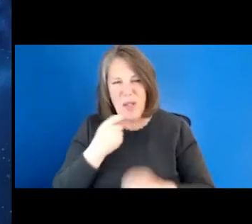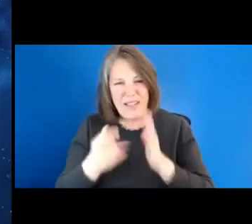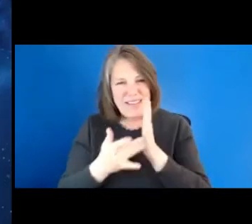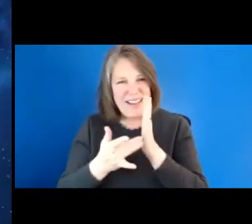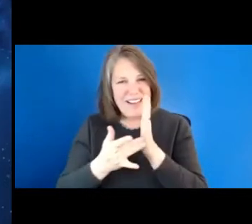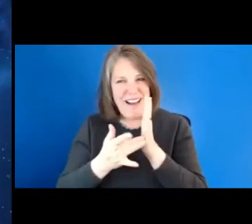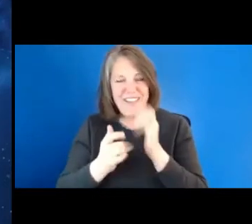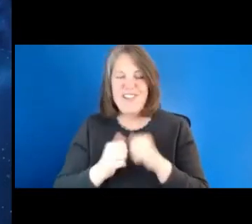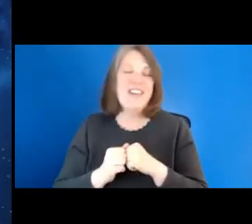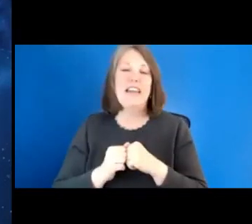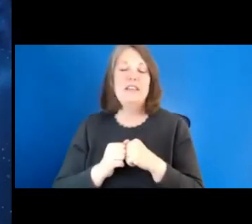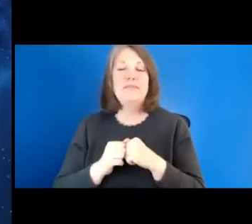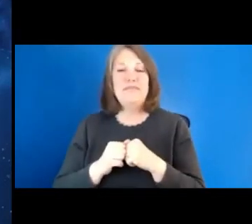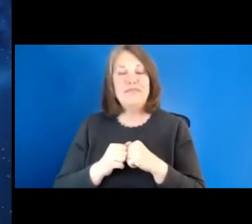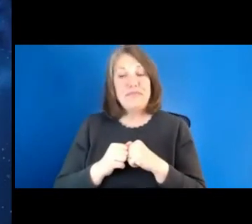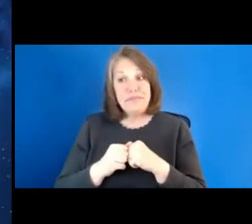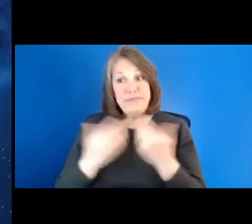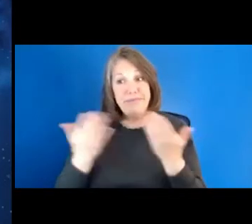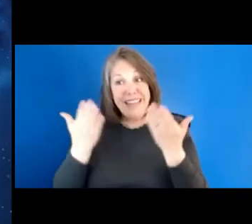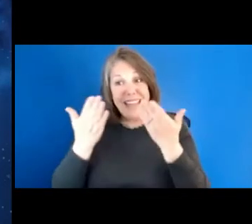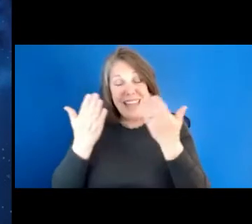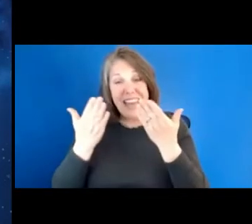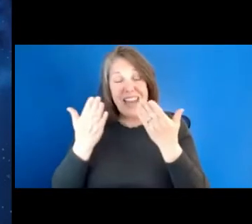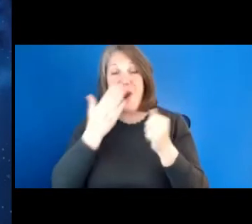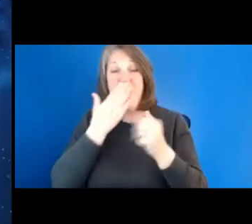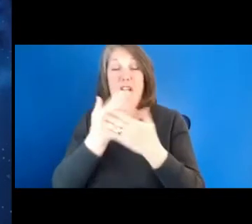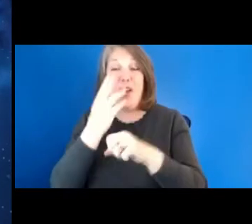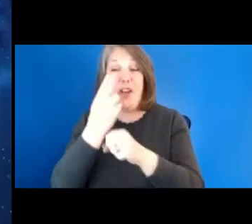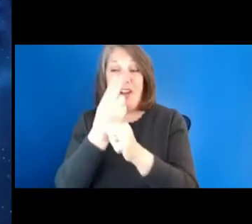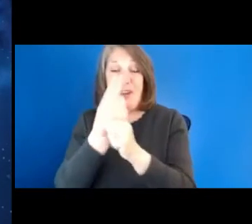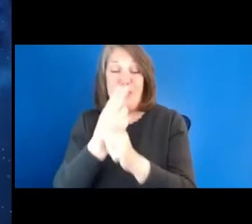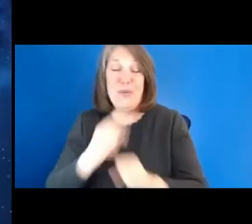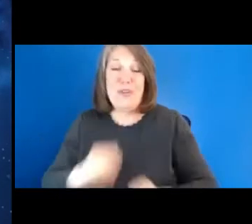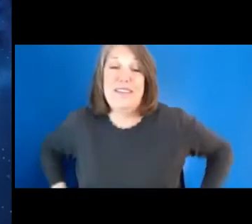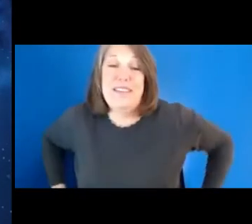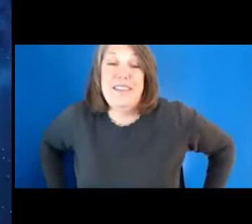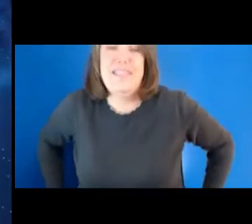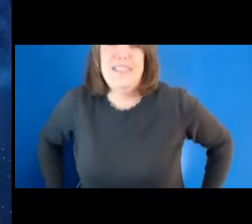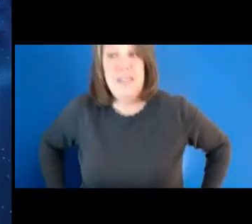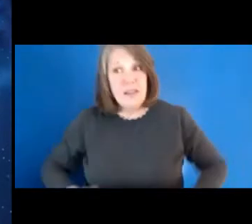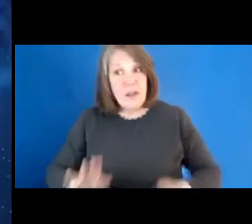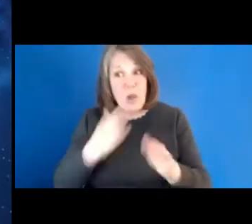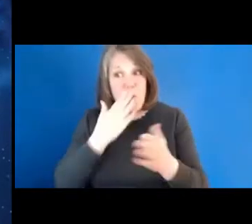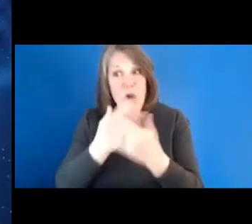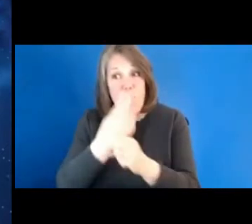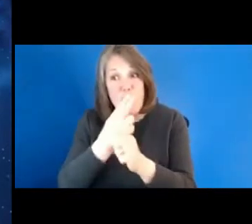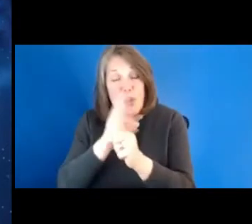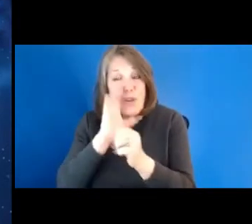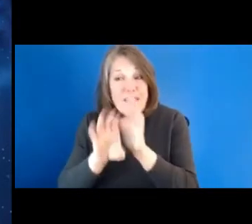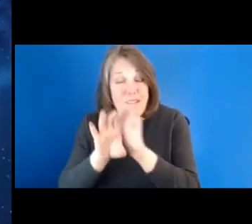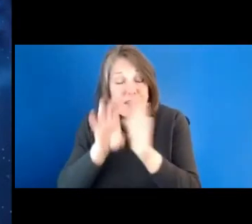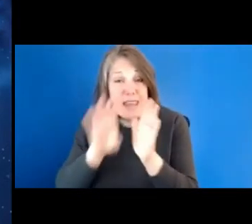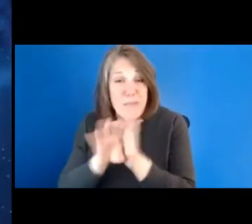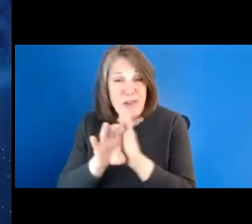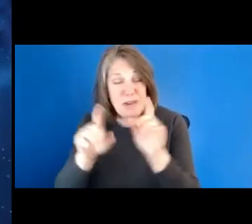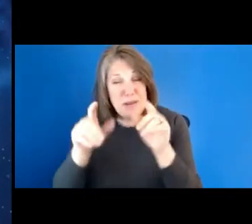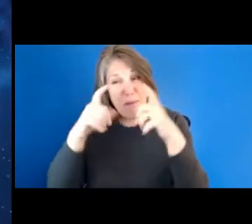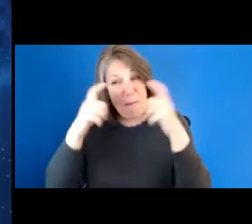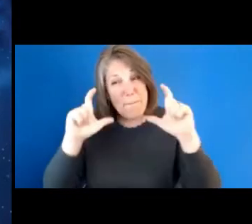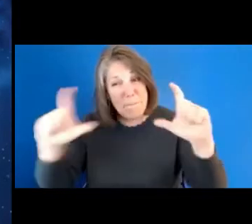also. Here, good use of images so that they are really big and readable.